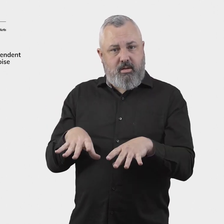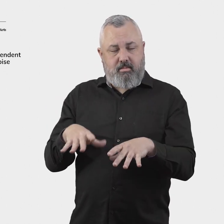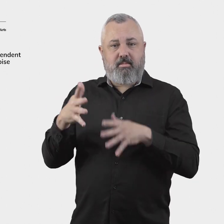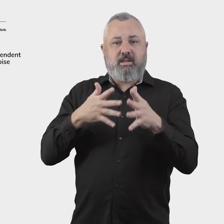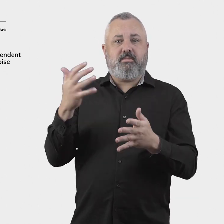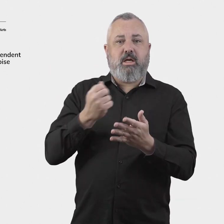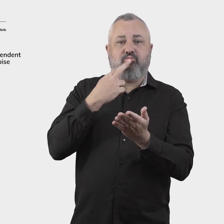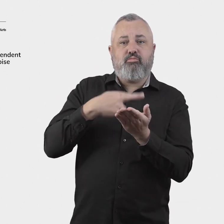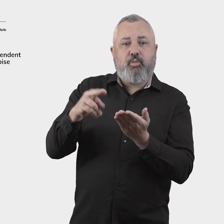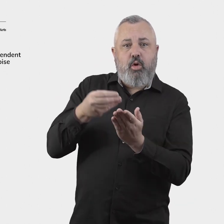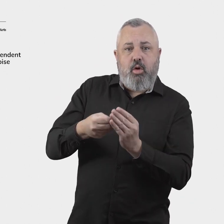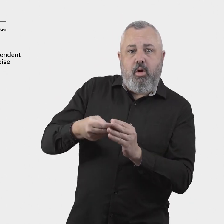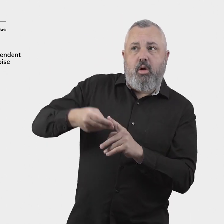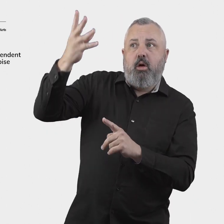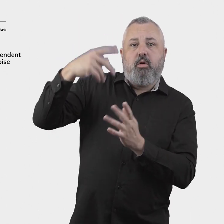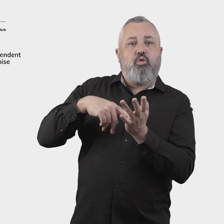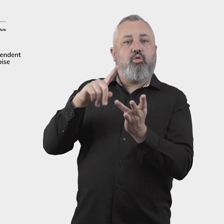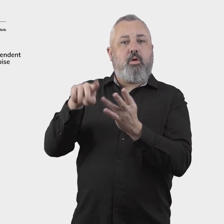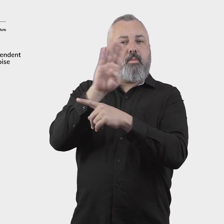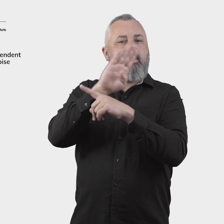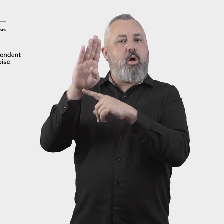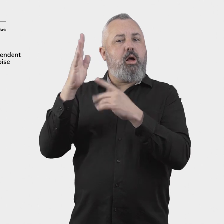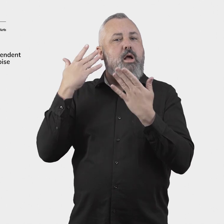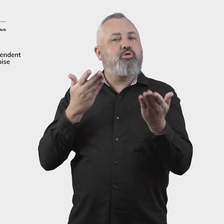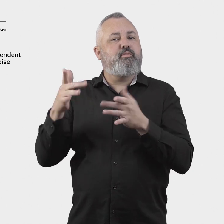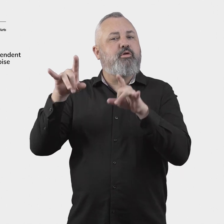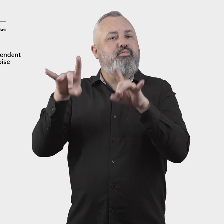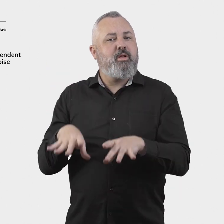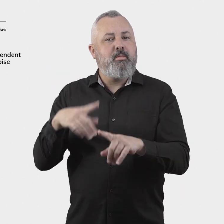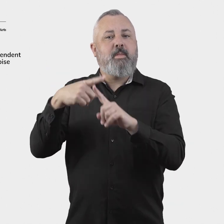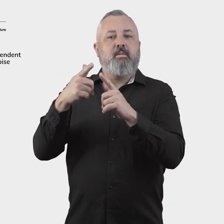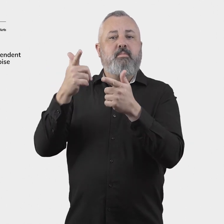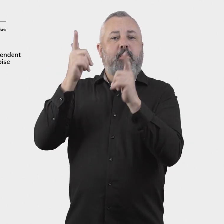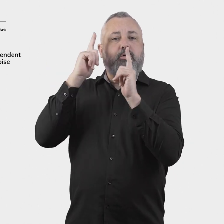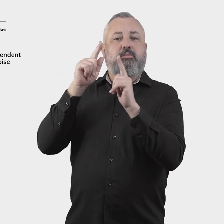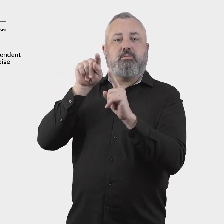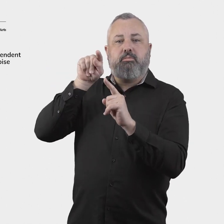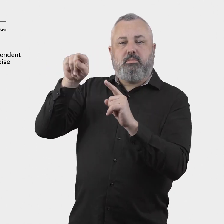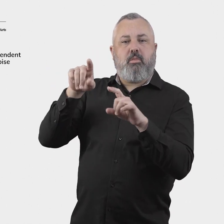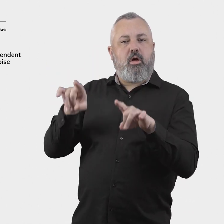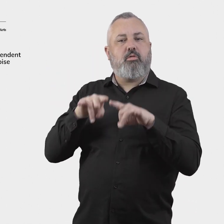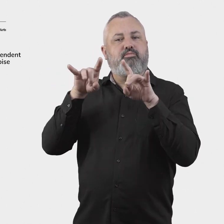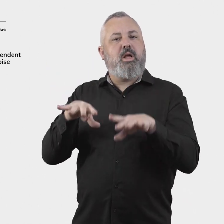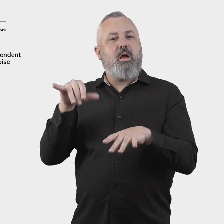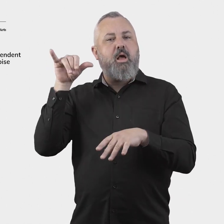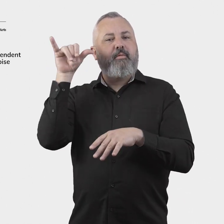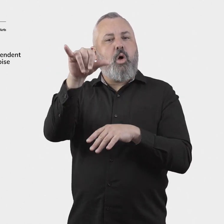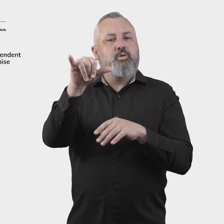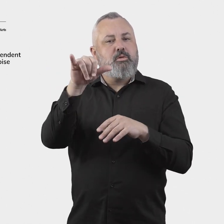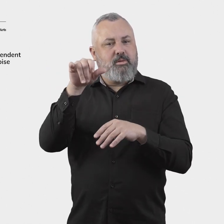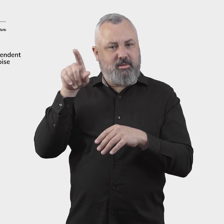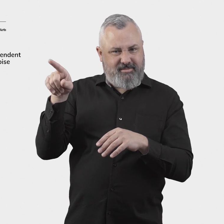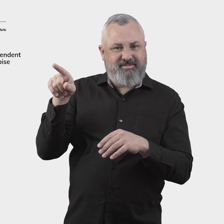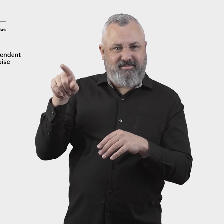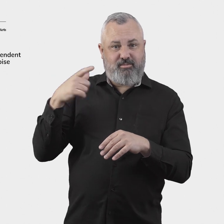Airservices Australia organisation and reports to the Board of Airservices Australia and the Chief of Air Force.